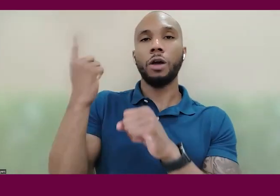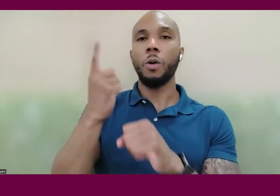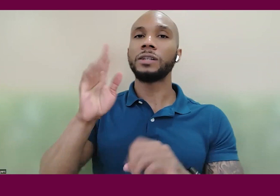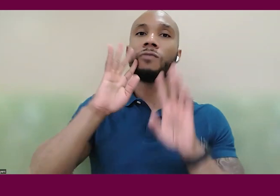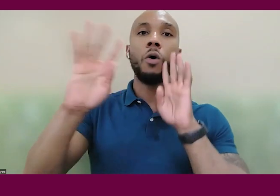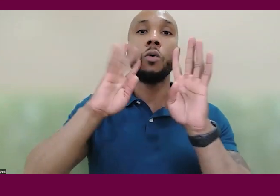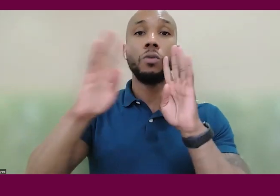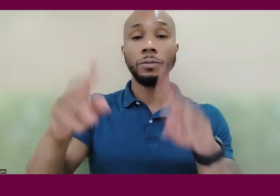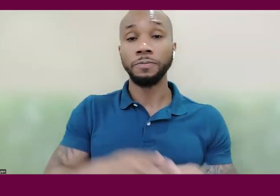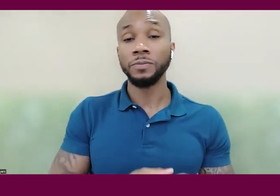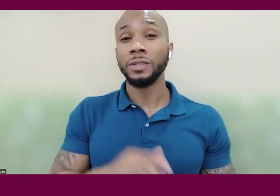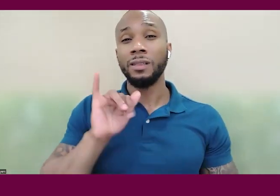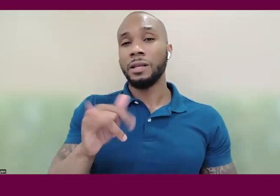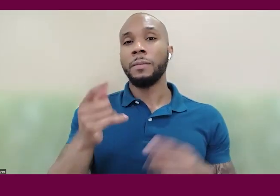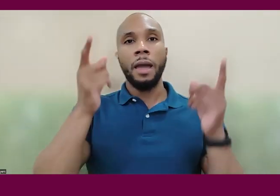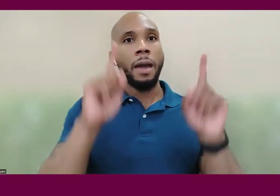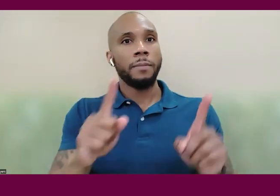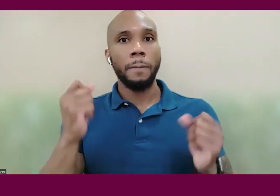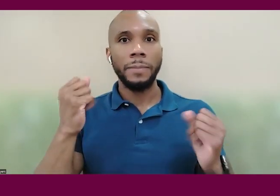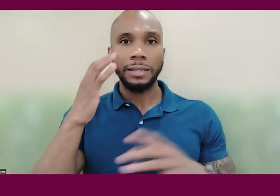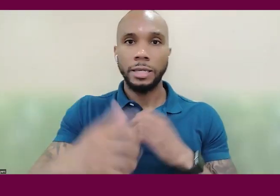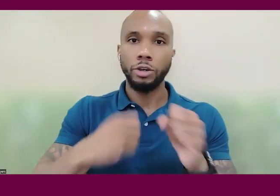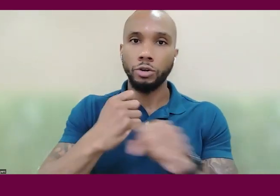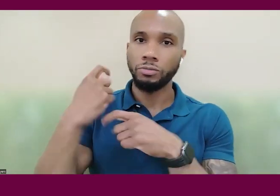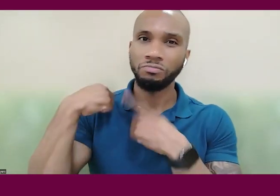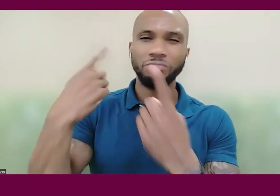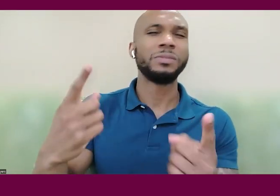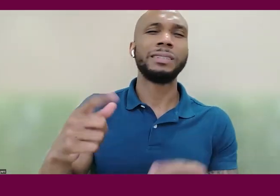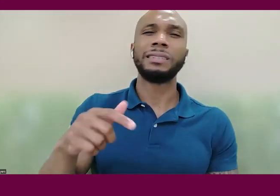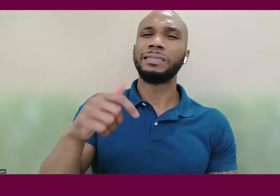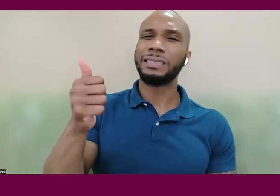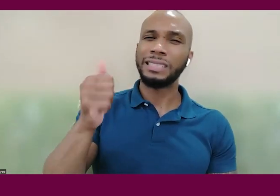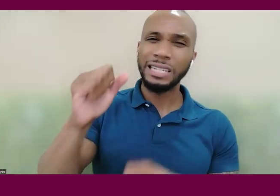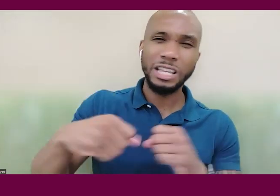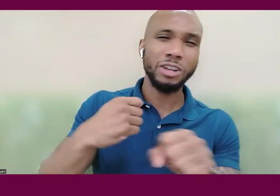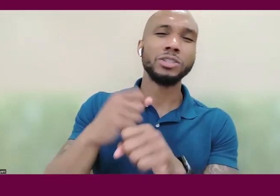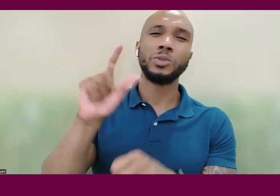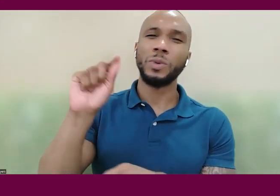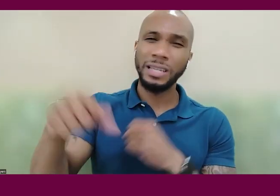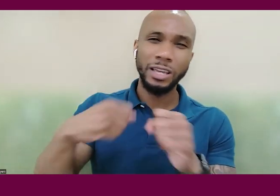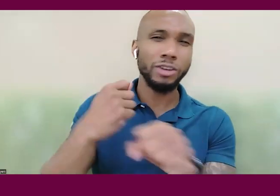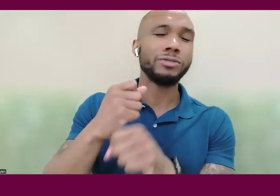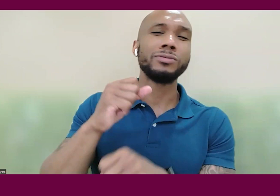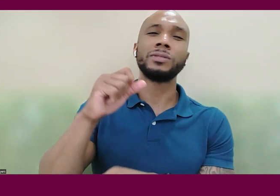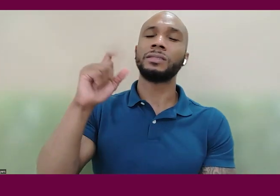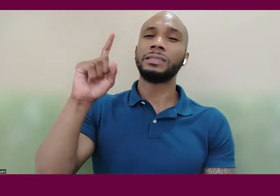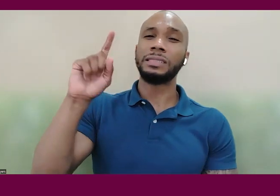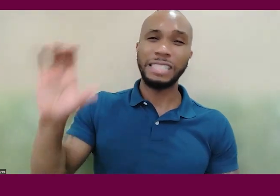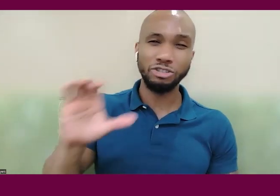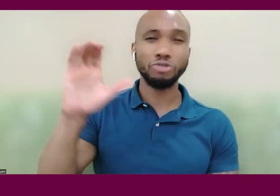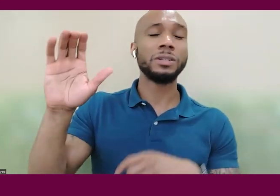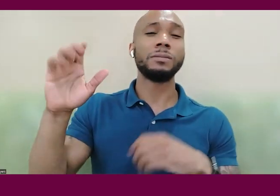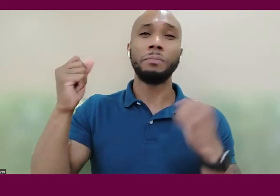Ashley Inkumsah: And this has been happening for years and years. Lorrell Kilpatrick: Decades, centuries. Ashley Inkumsah: Exactly, centuries.